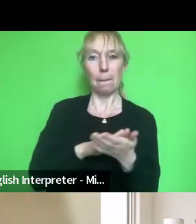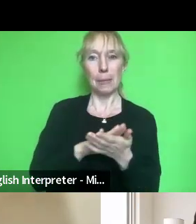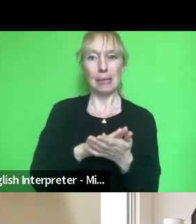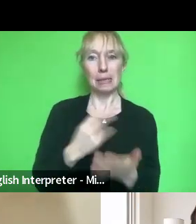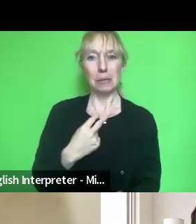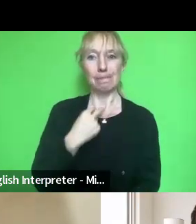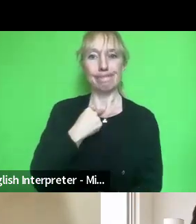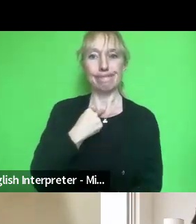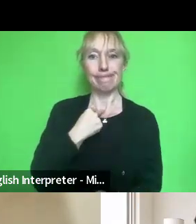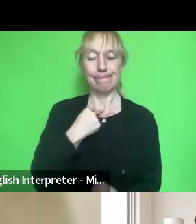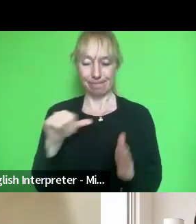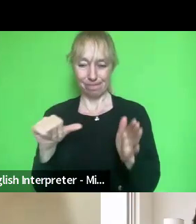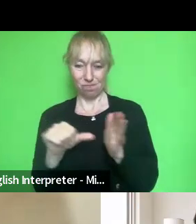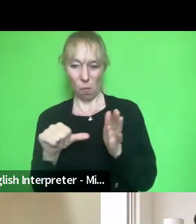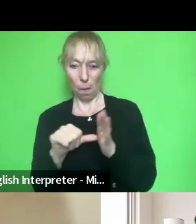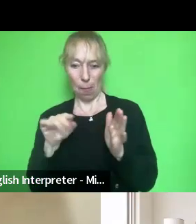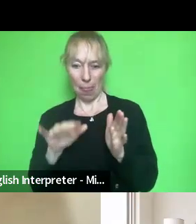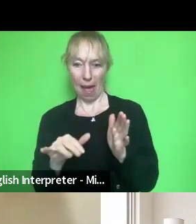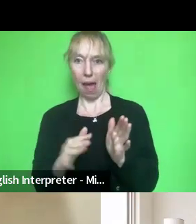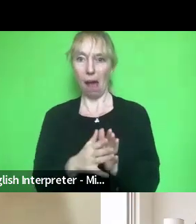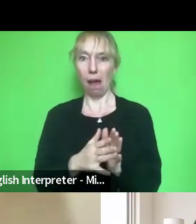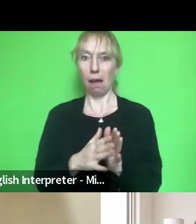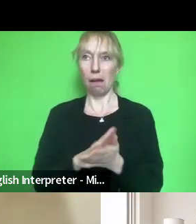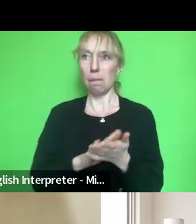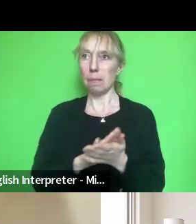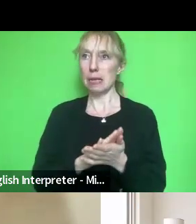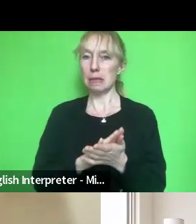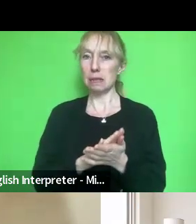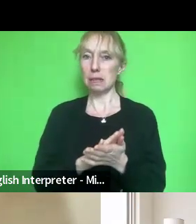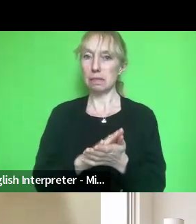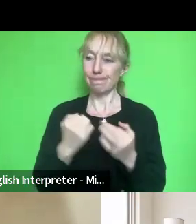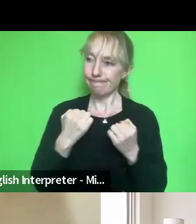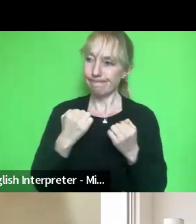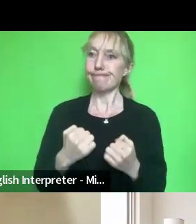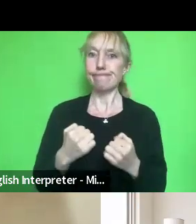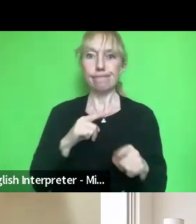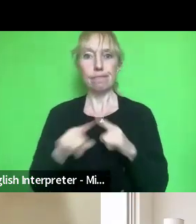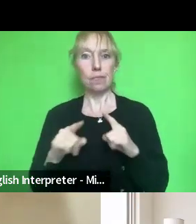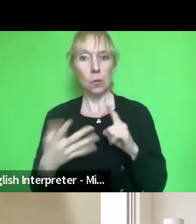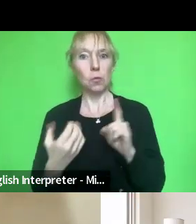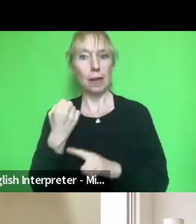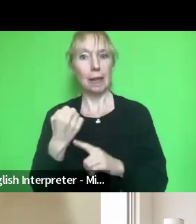again, given problems their names, really stood by with conviction what we're trying to achieve as far as change goes?" and